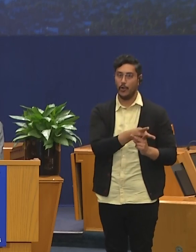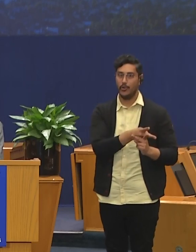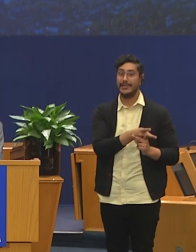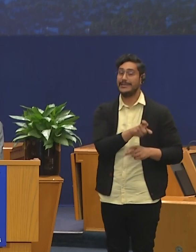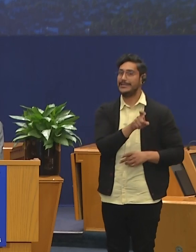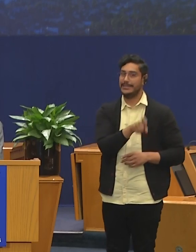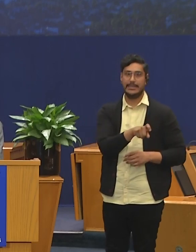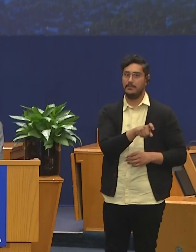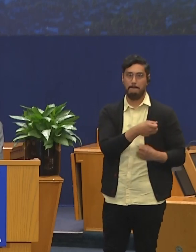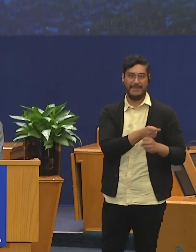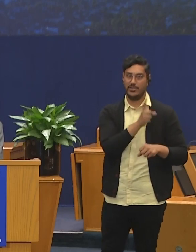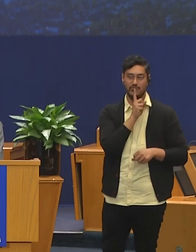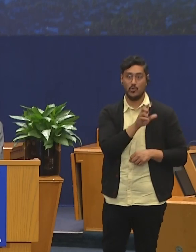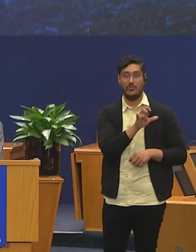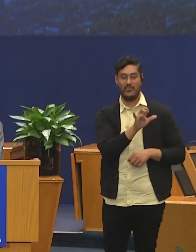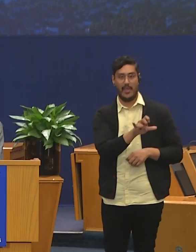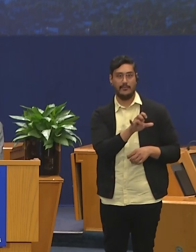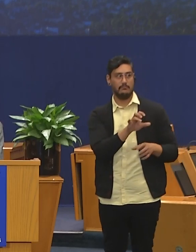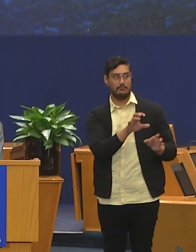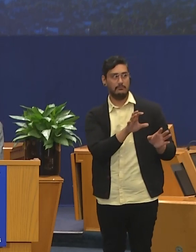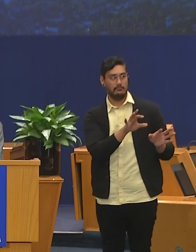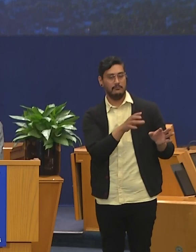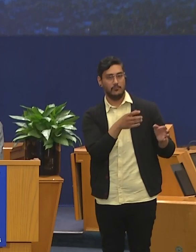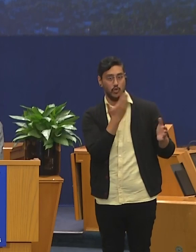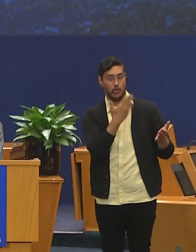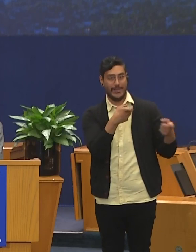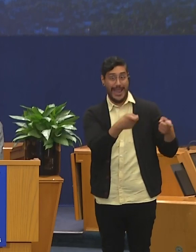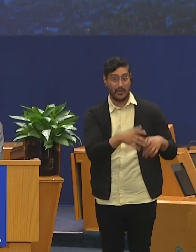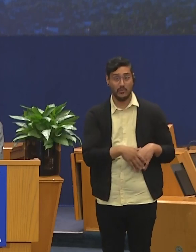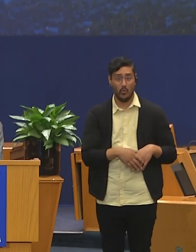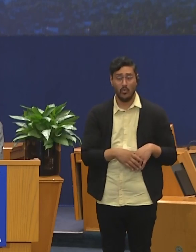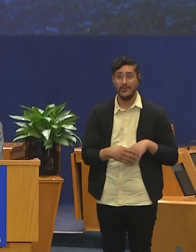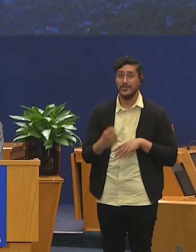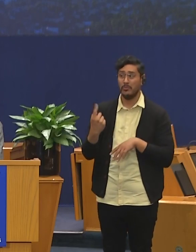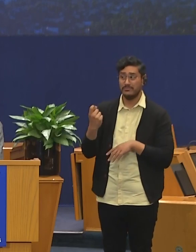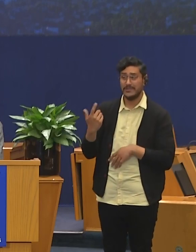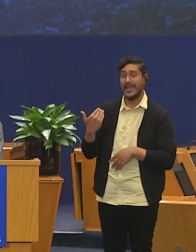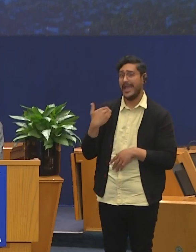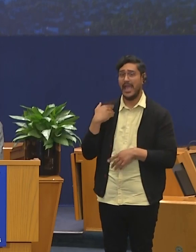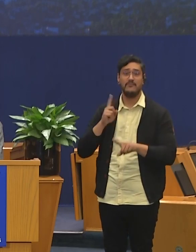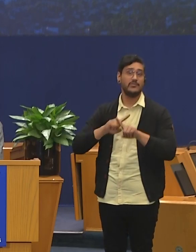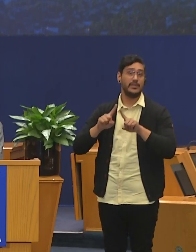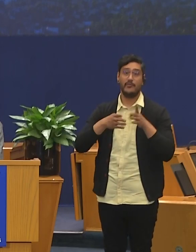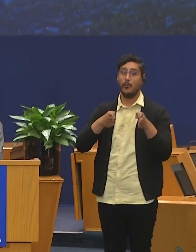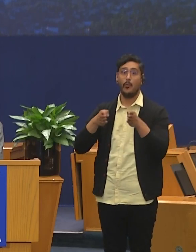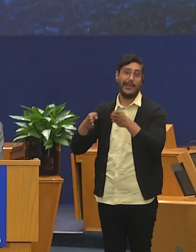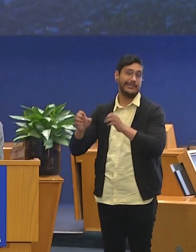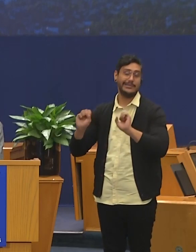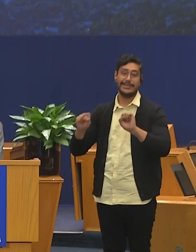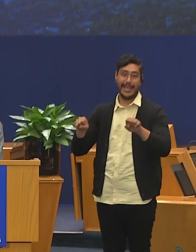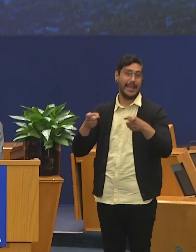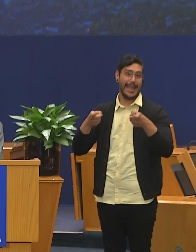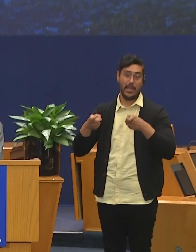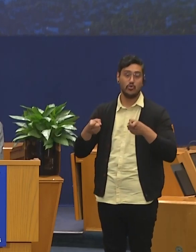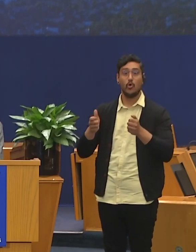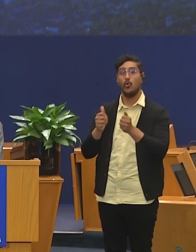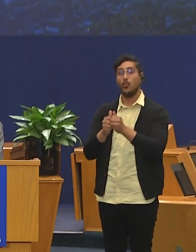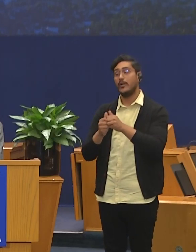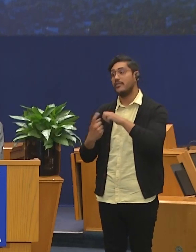THAT WE'RE SAFEGUARDING THAT CAPACITY AND HANDLING IT IN AN APPROPRIATE WAY. AND TO THAT END, THERE IS A